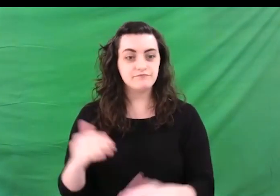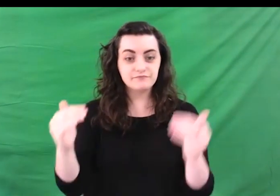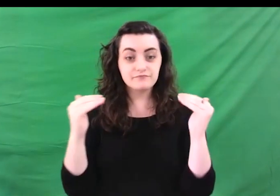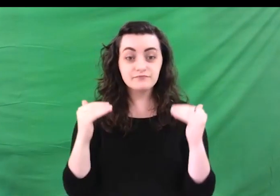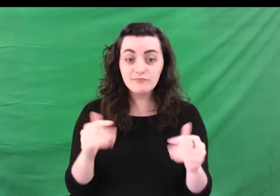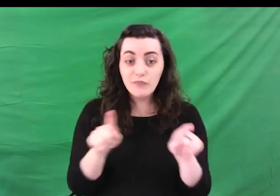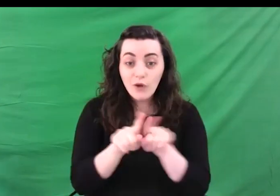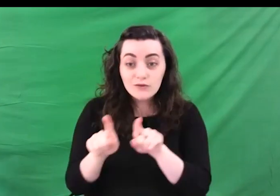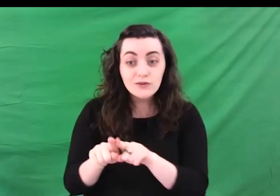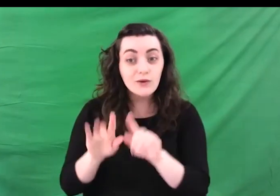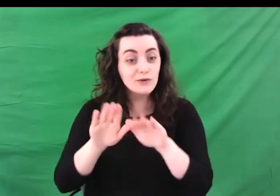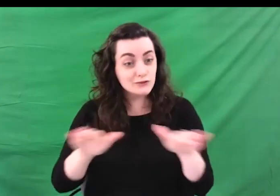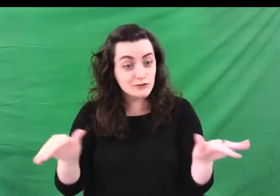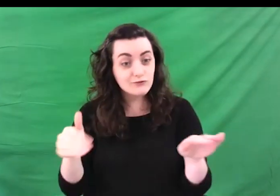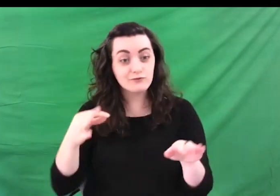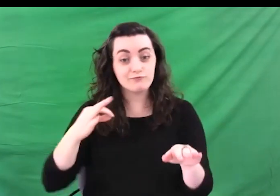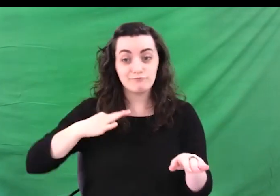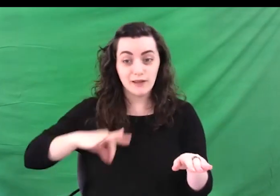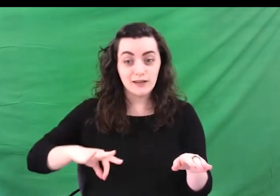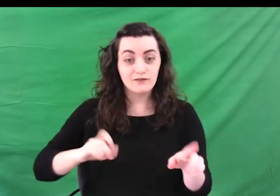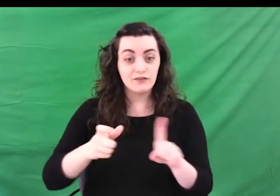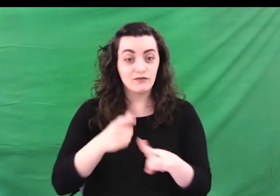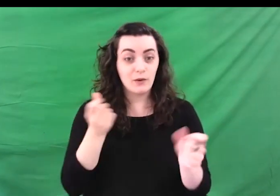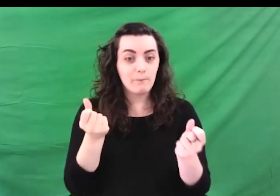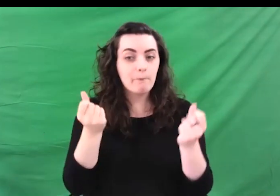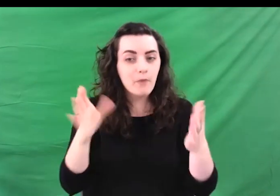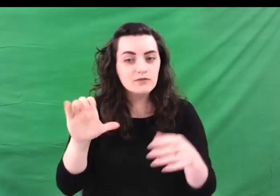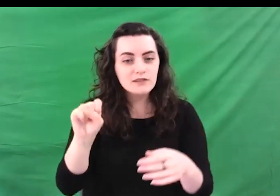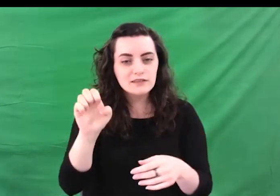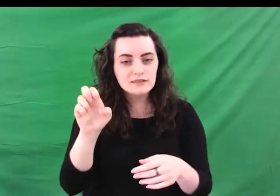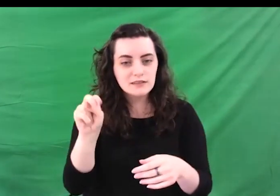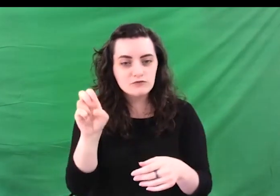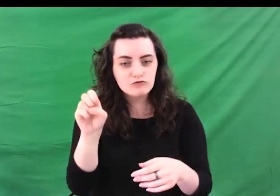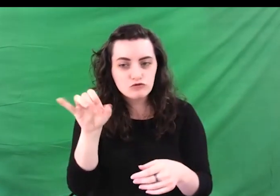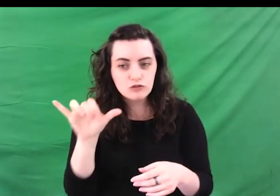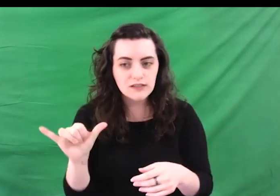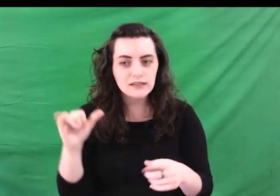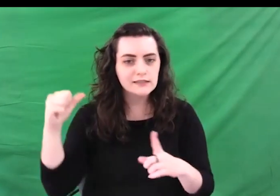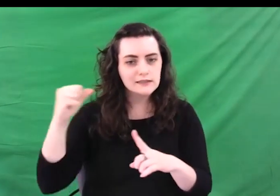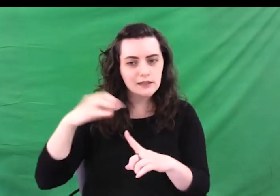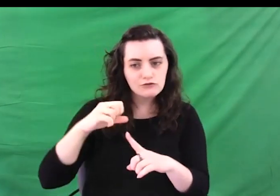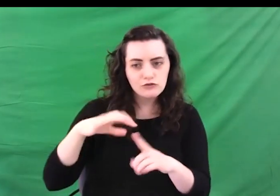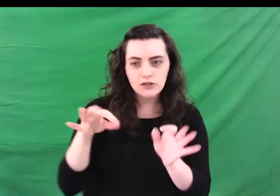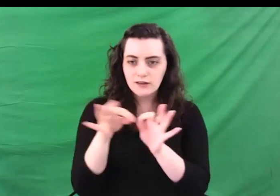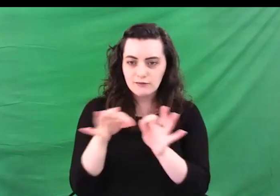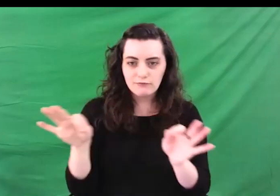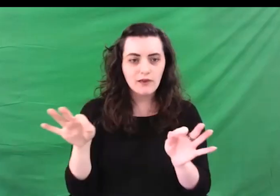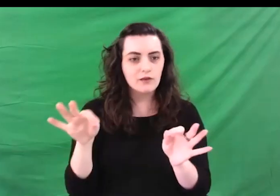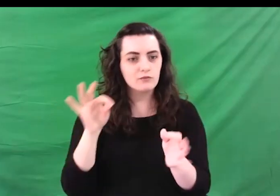as children that benefit from multi-sensory learning. So if you can imagine, that encompasses